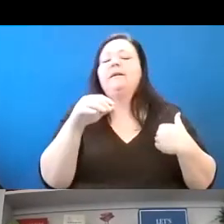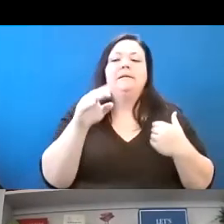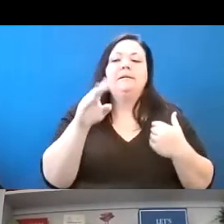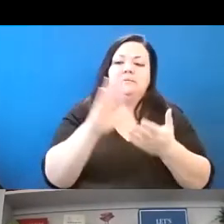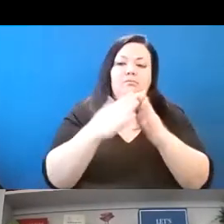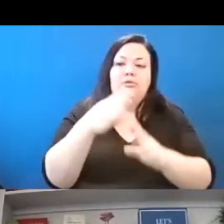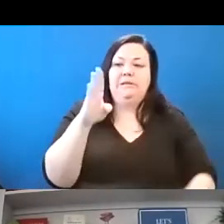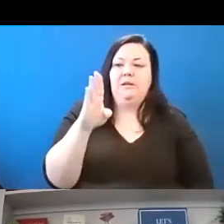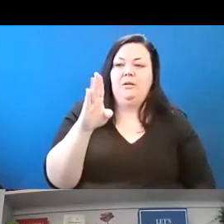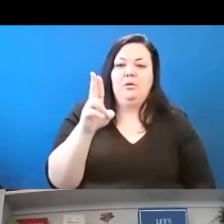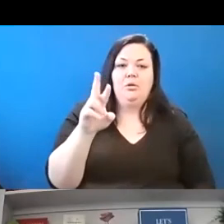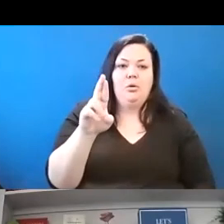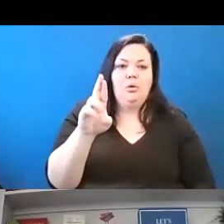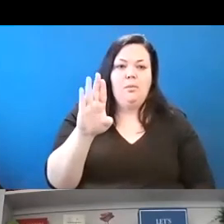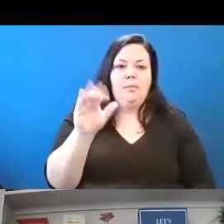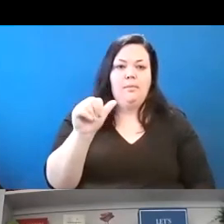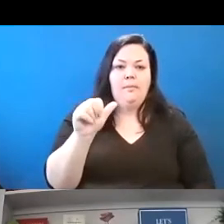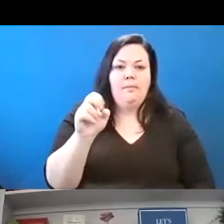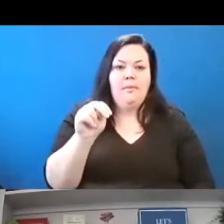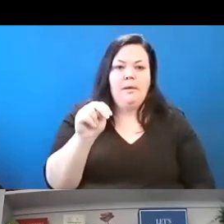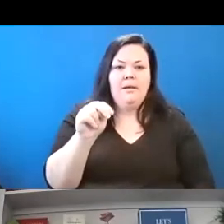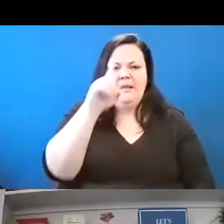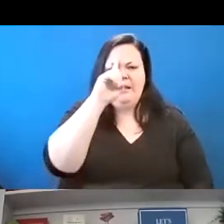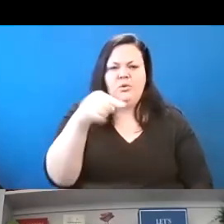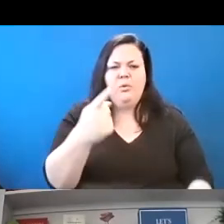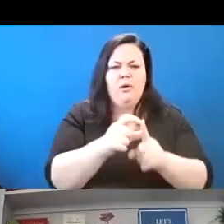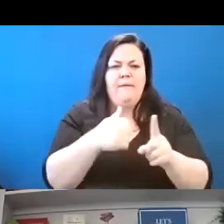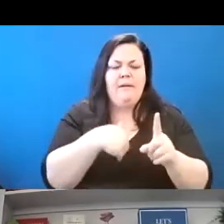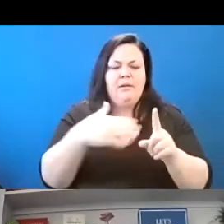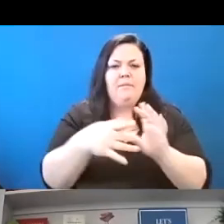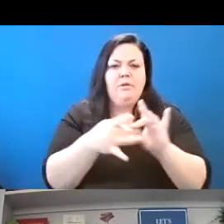that's the only word i have that hasn't been mentioned i also have vivid vivid is definitely